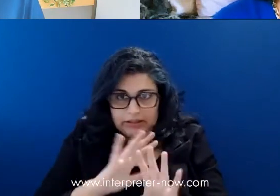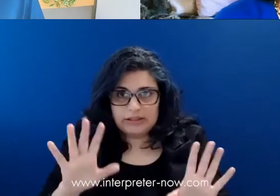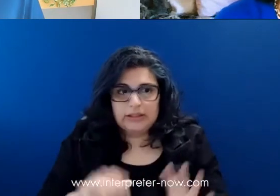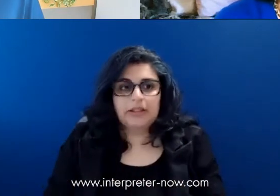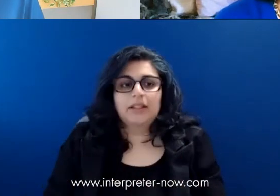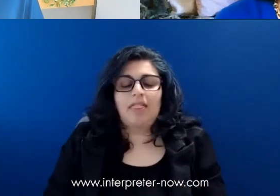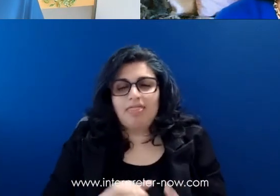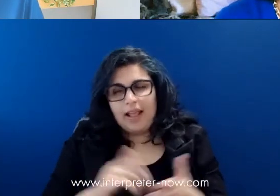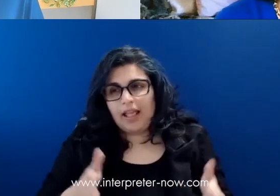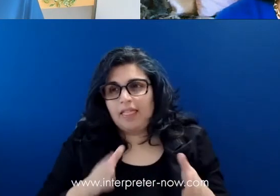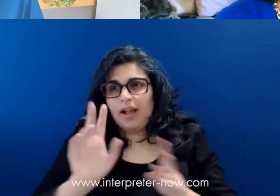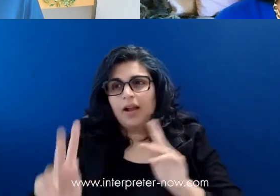That allows people to hold space.